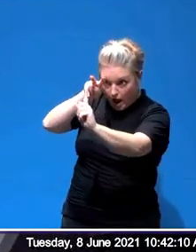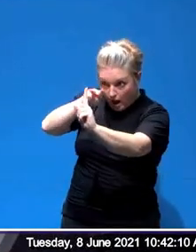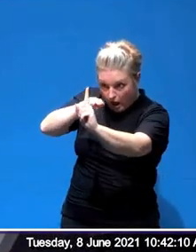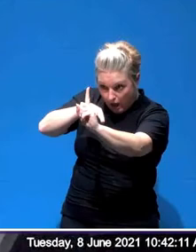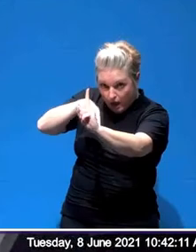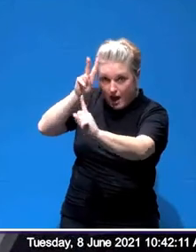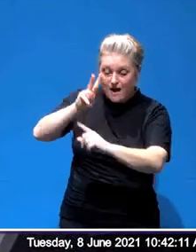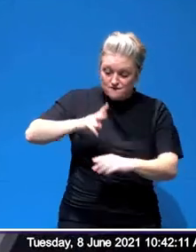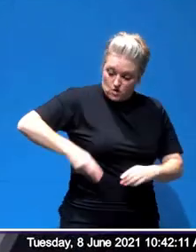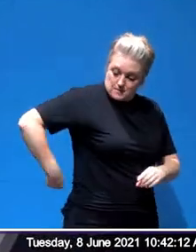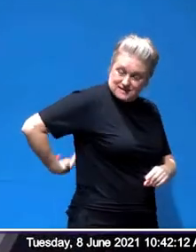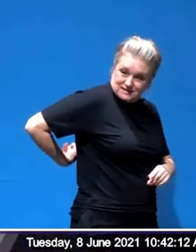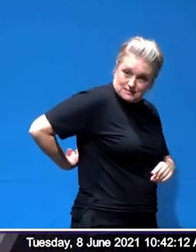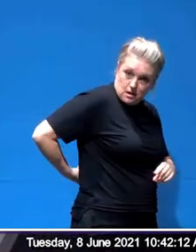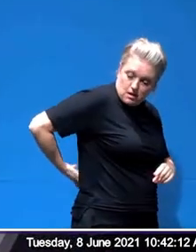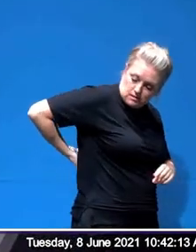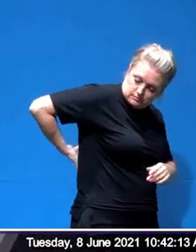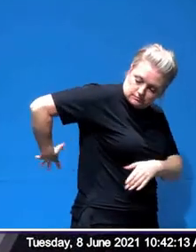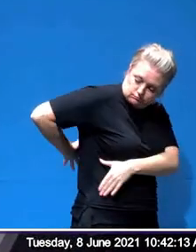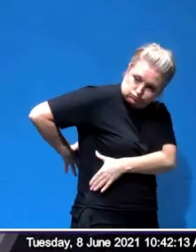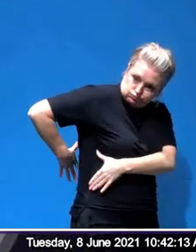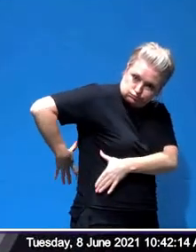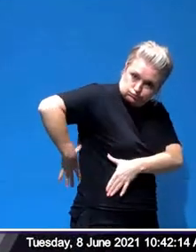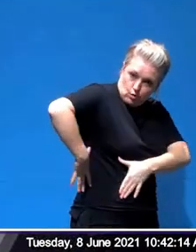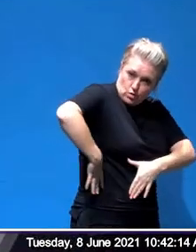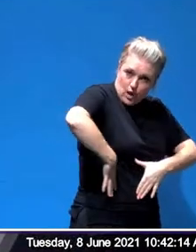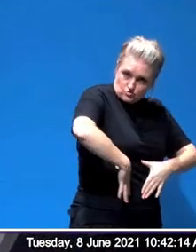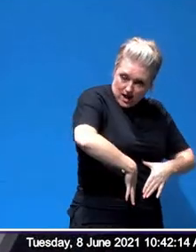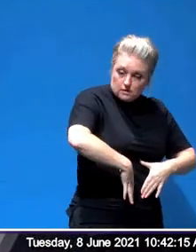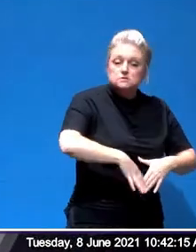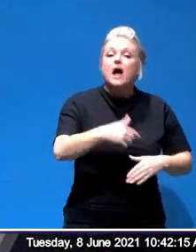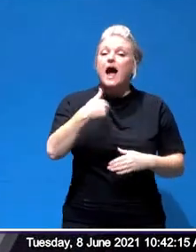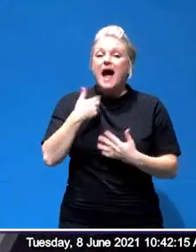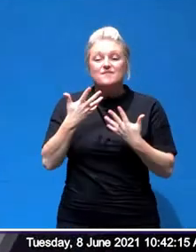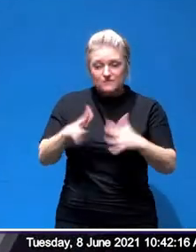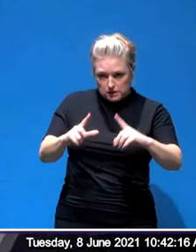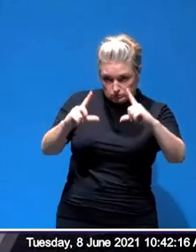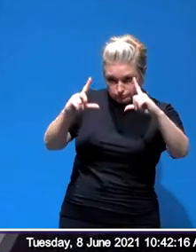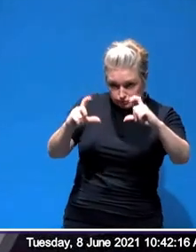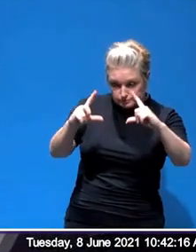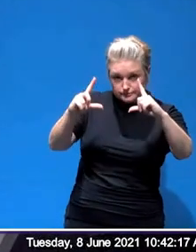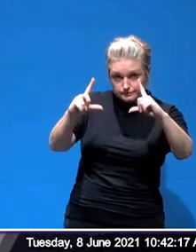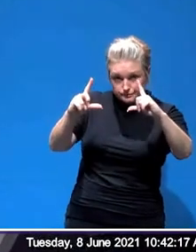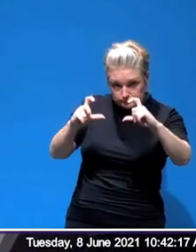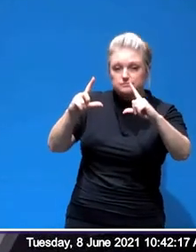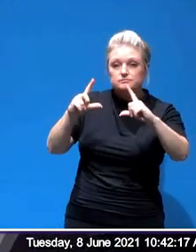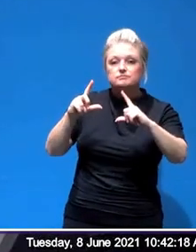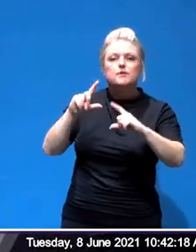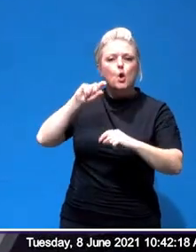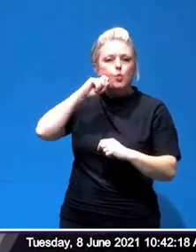I took two photographs of those bruises and copies of those will probably come up now.